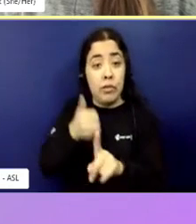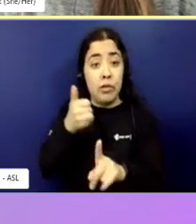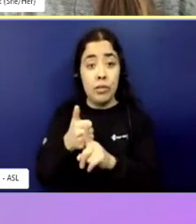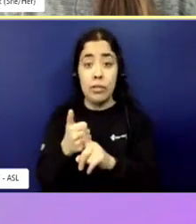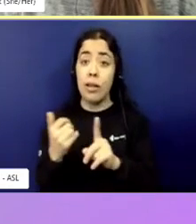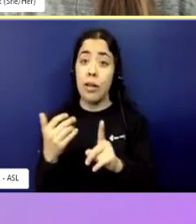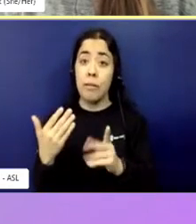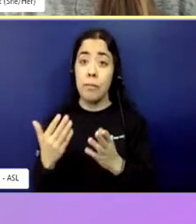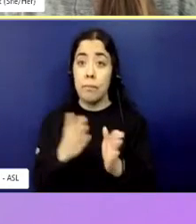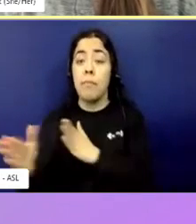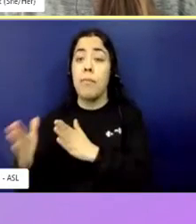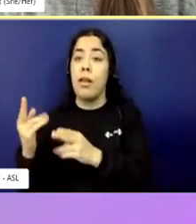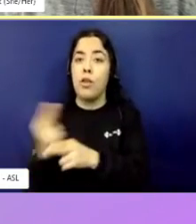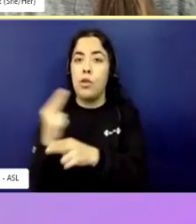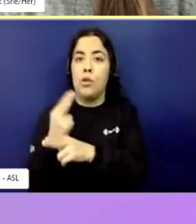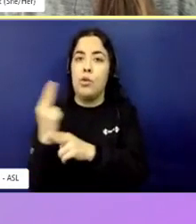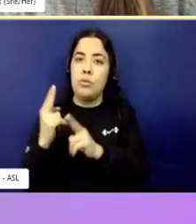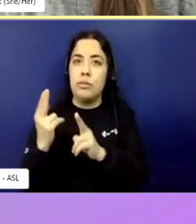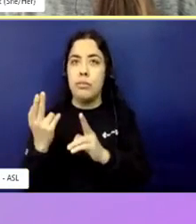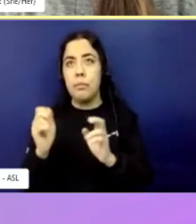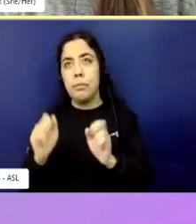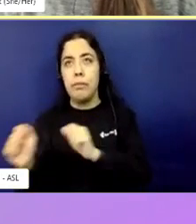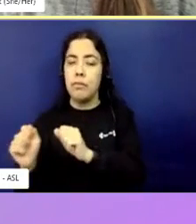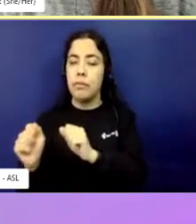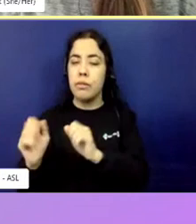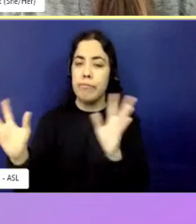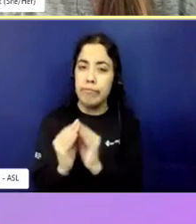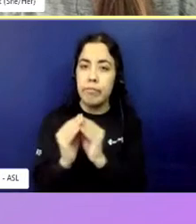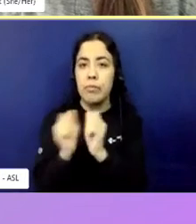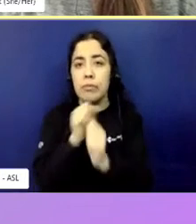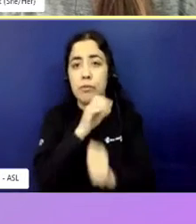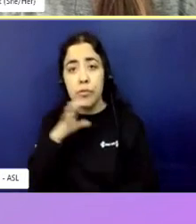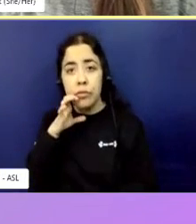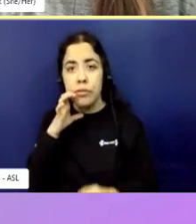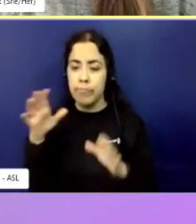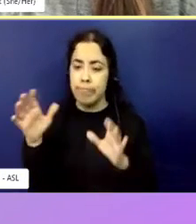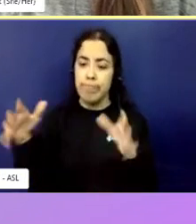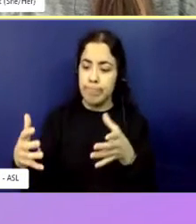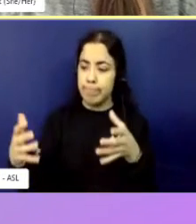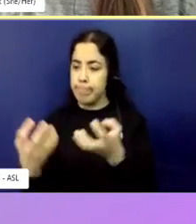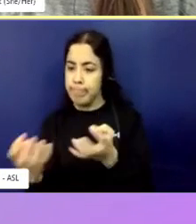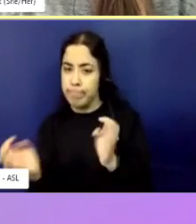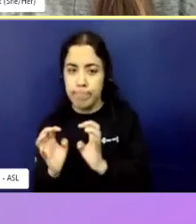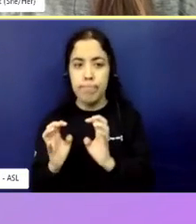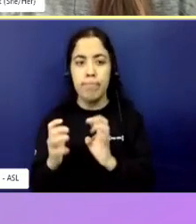people want. In terms of the sessions themselves, if you're going to run usability sessions with